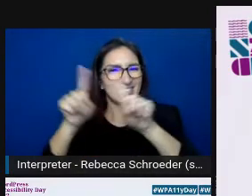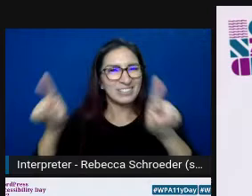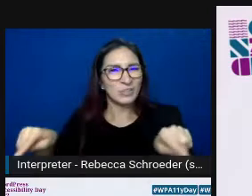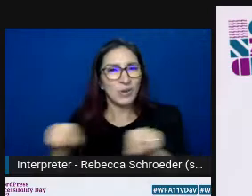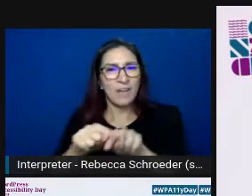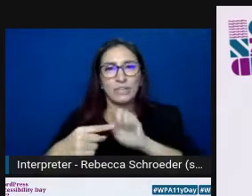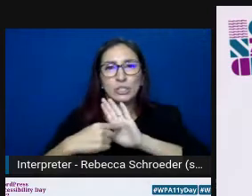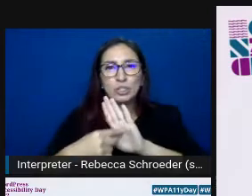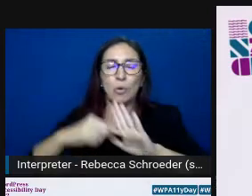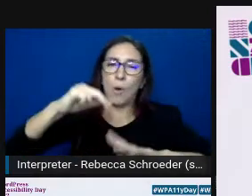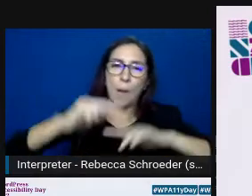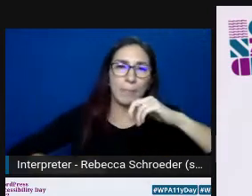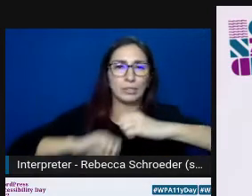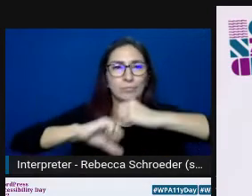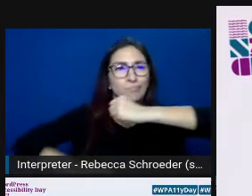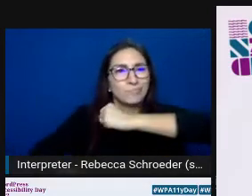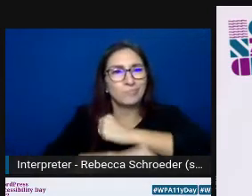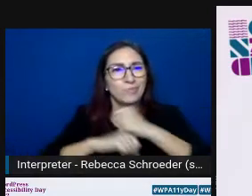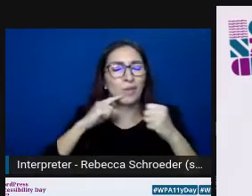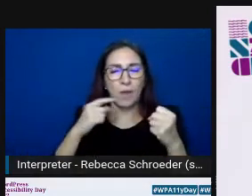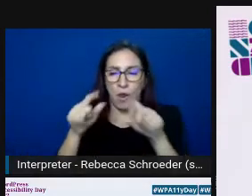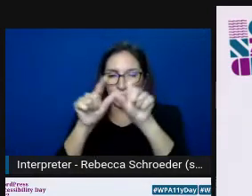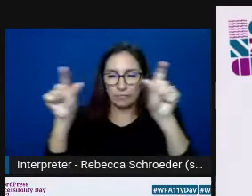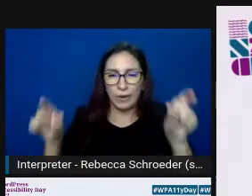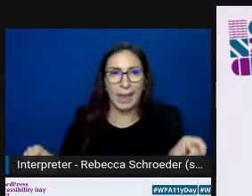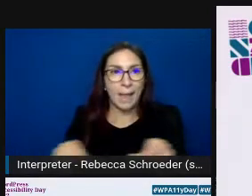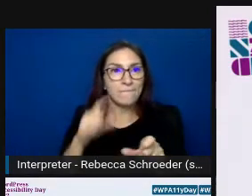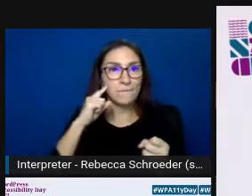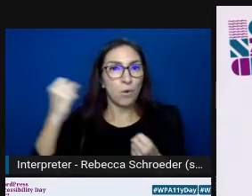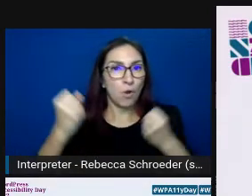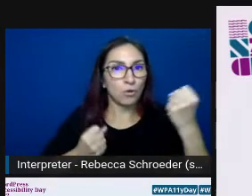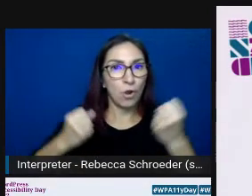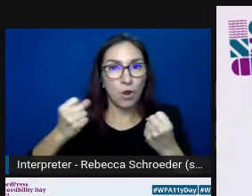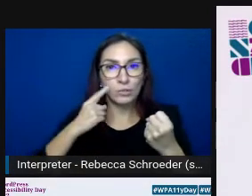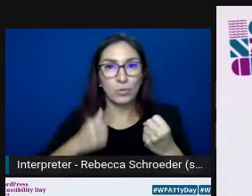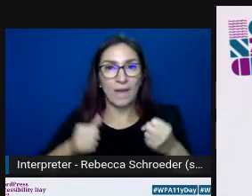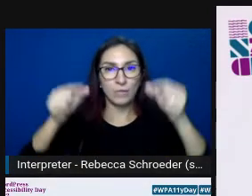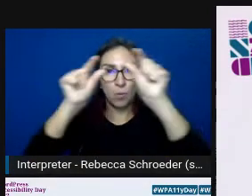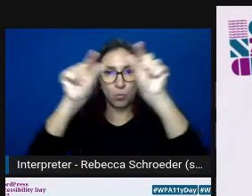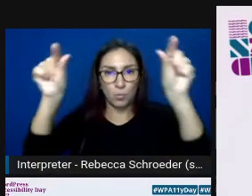that builds your base car, and then you get to add the paint and trim to make each car unique.